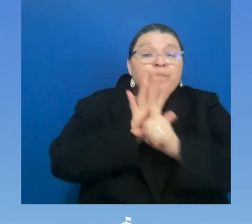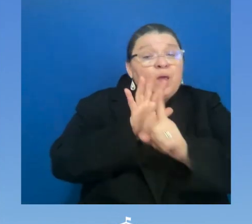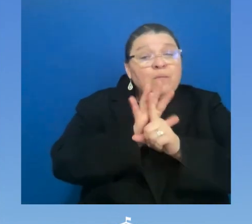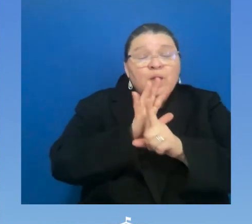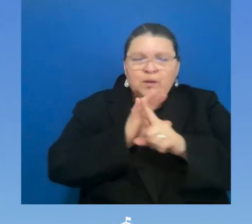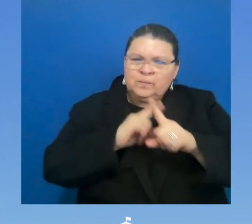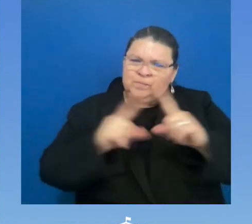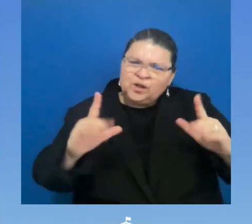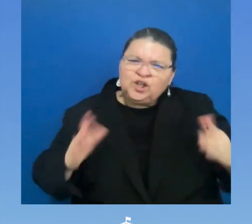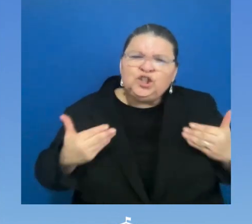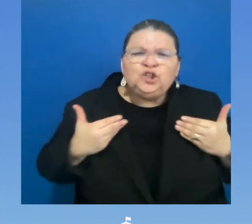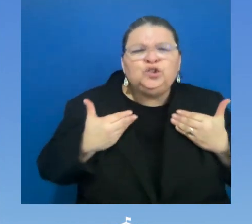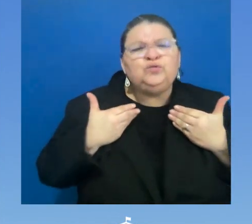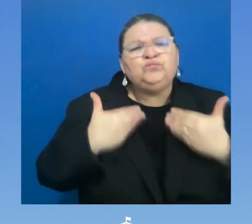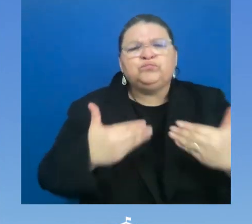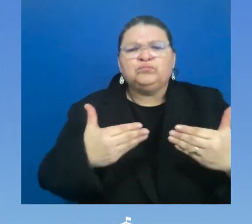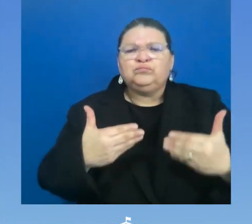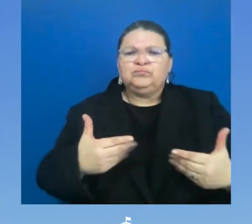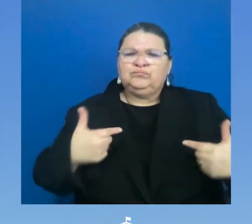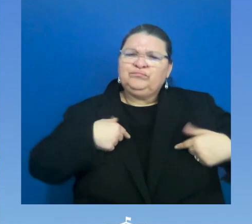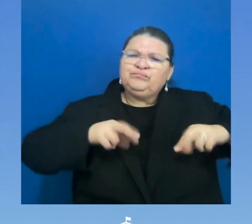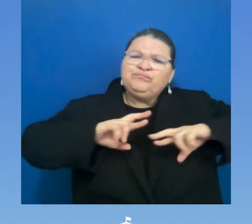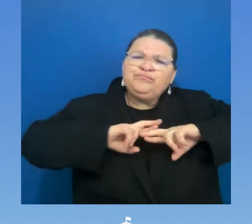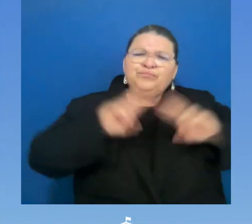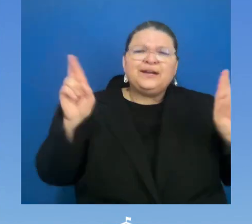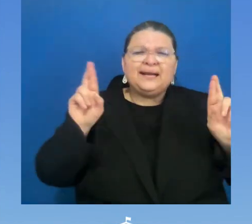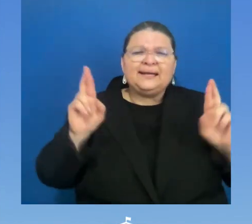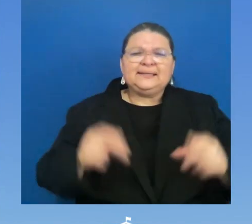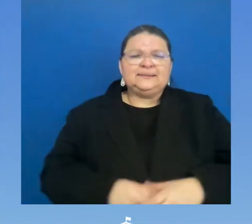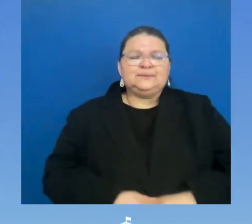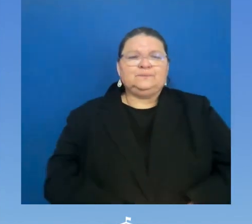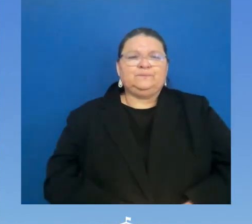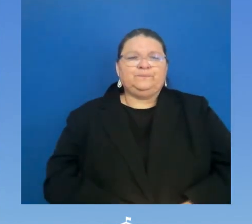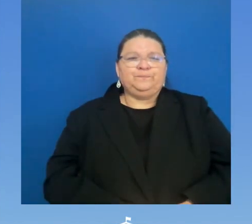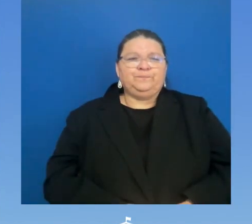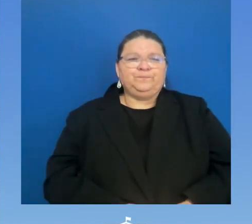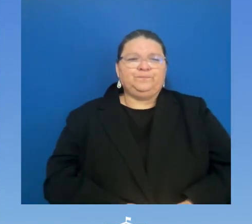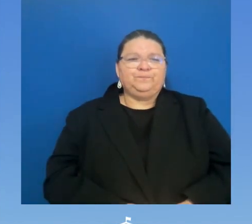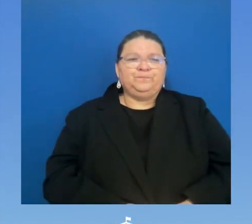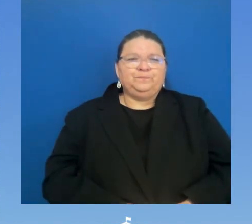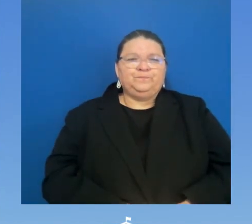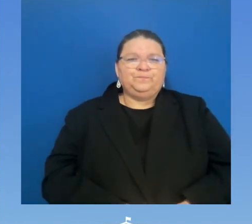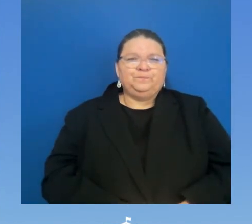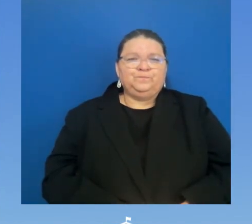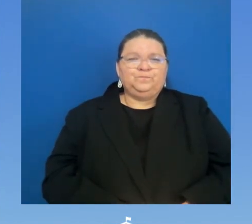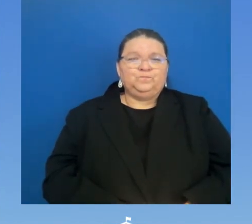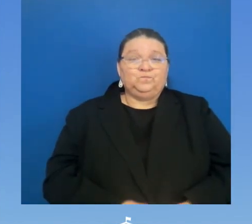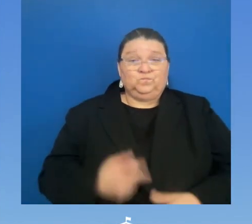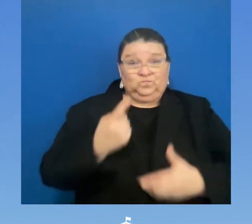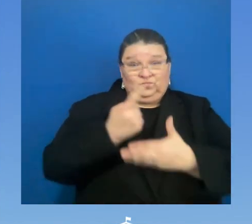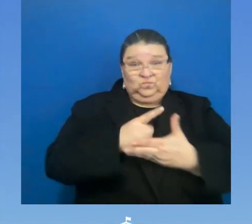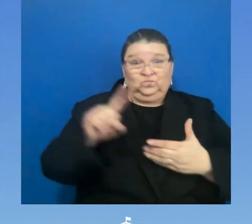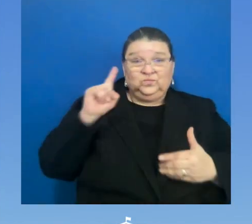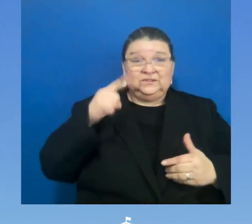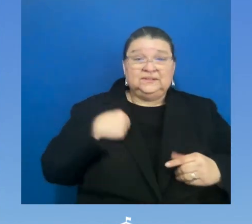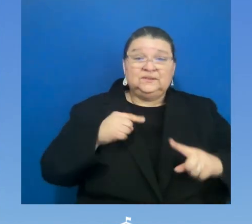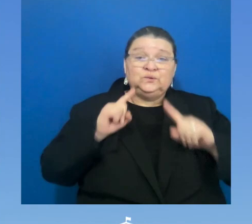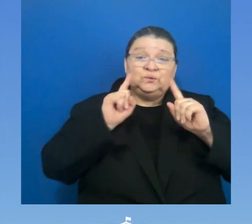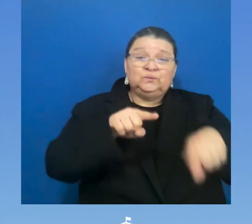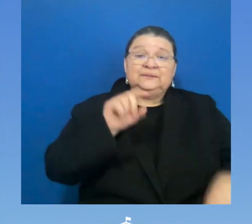we were talking about the fact that I was in Selma last week, celebrating -- or commemorating the 57th anniversary